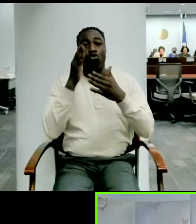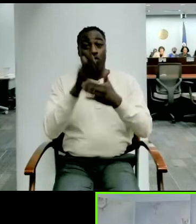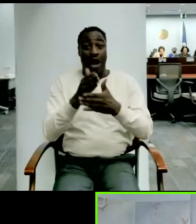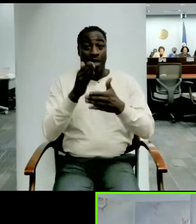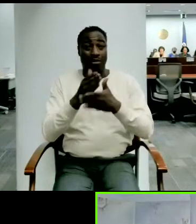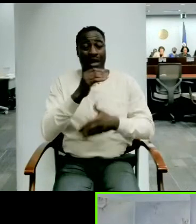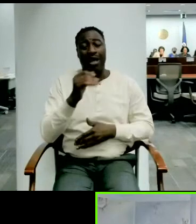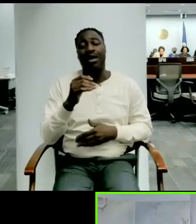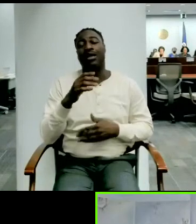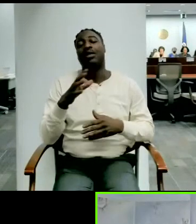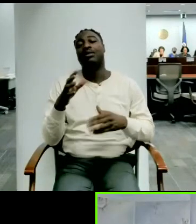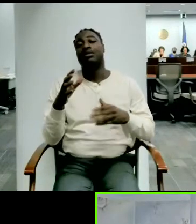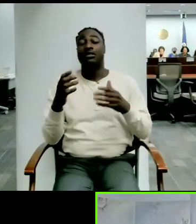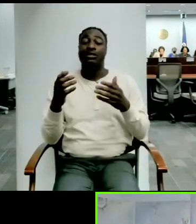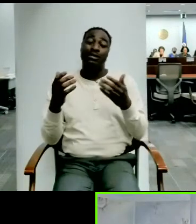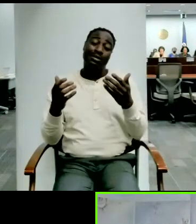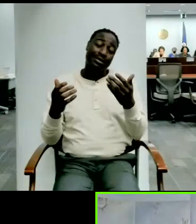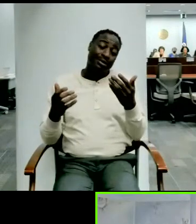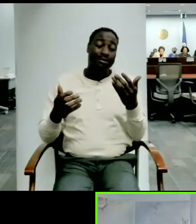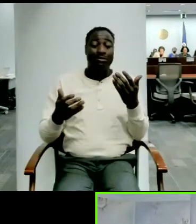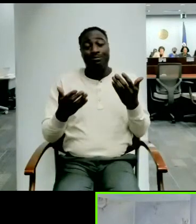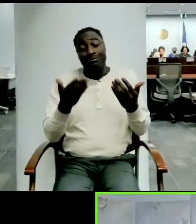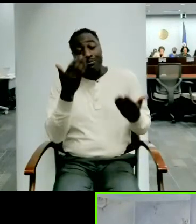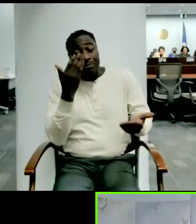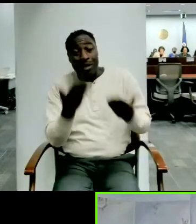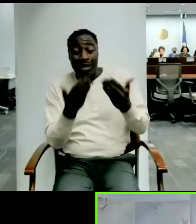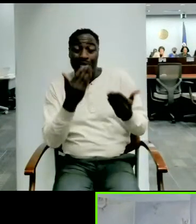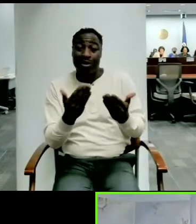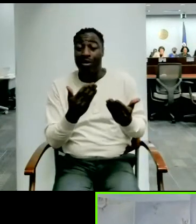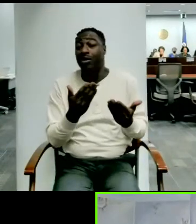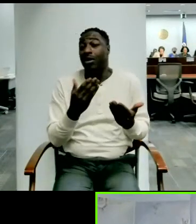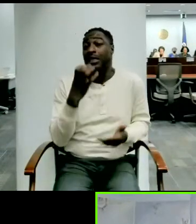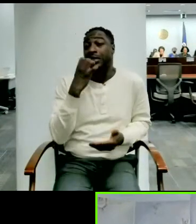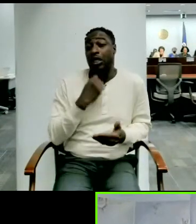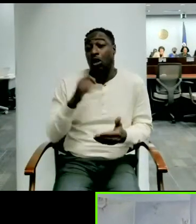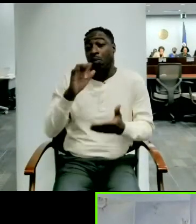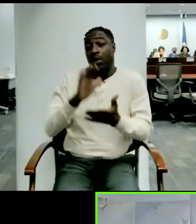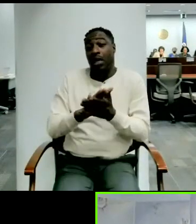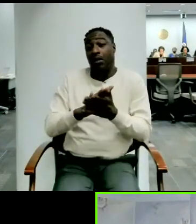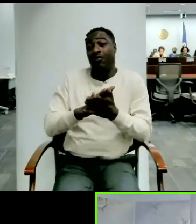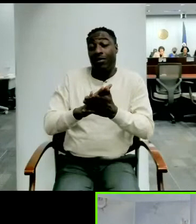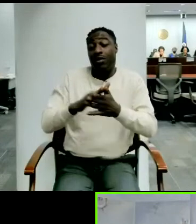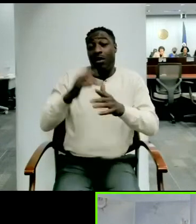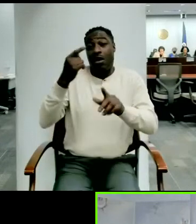yet may be truly held religious belief on the other. And those things need to be navigated.